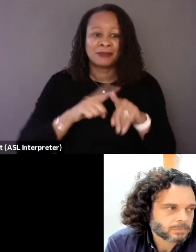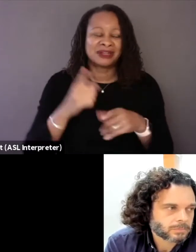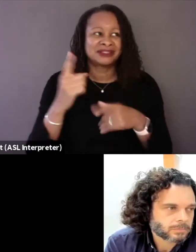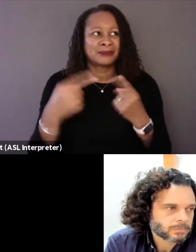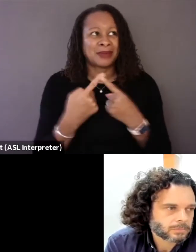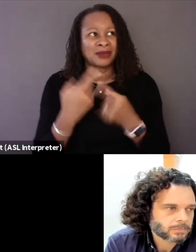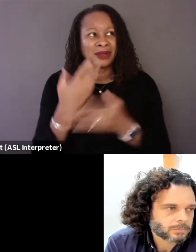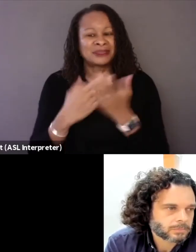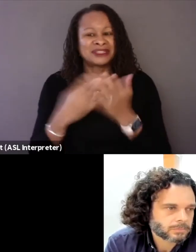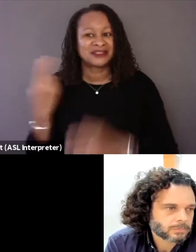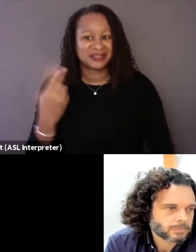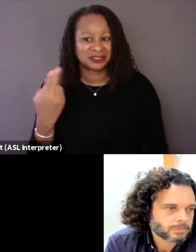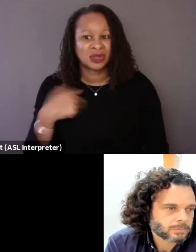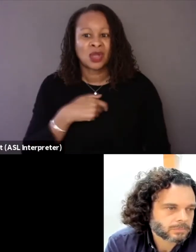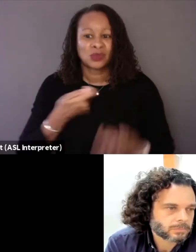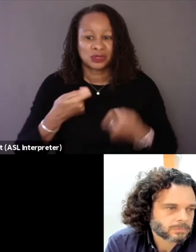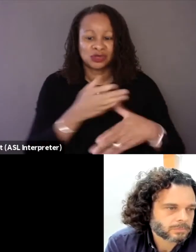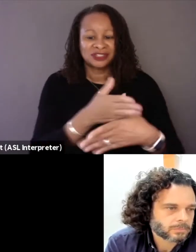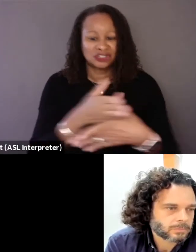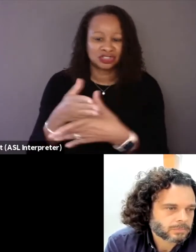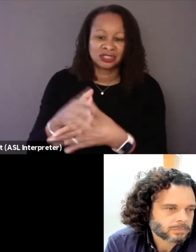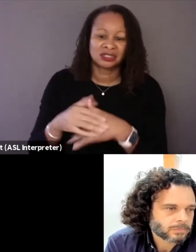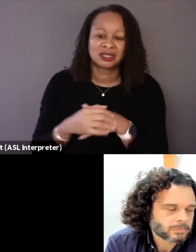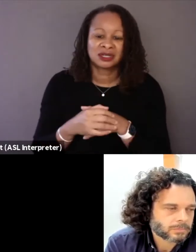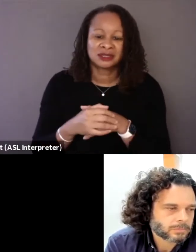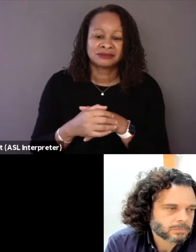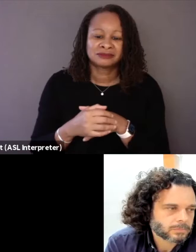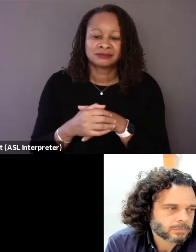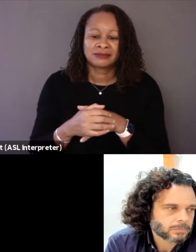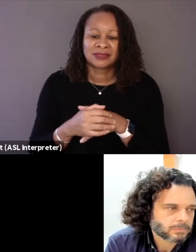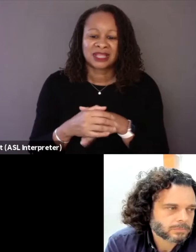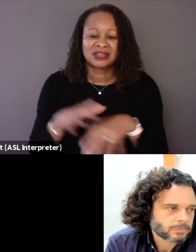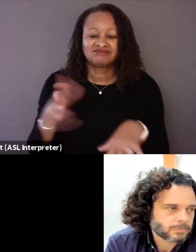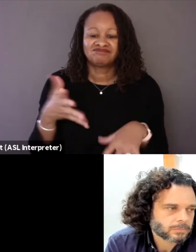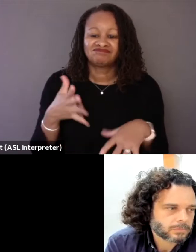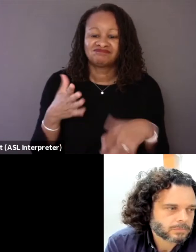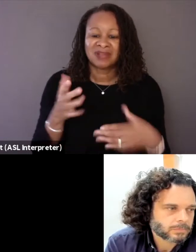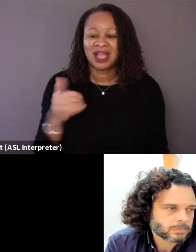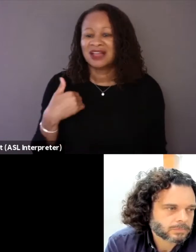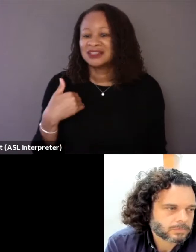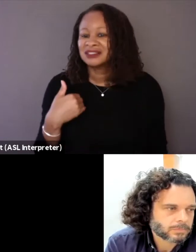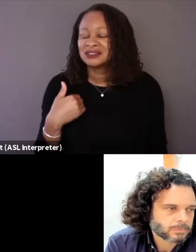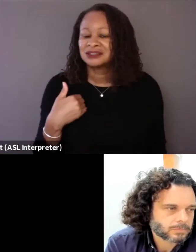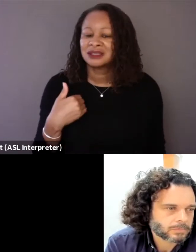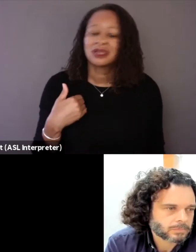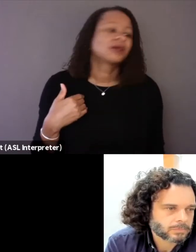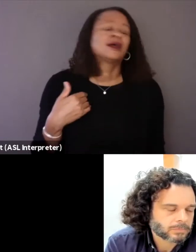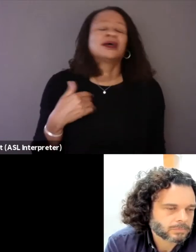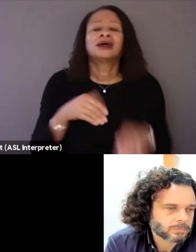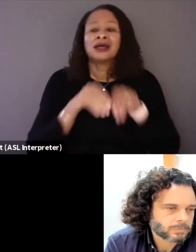that we're trying to share in it and it kind of has a, it's got like tentacles that go way back.